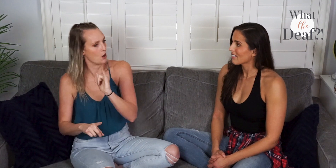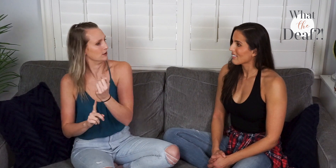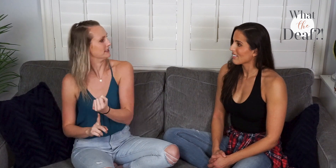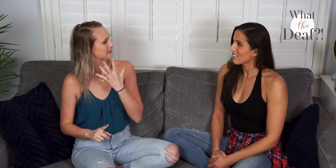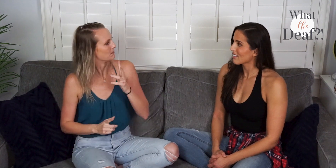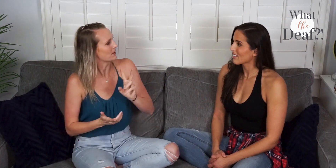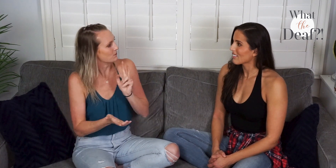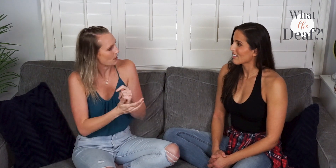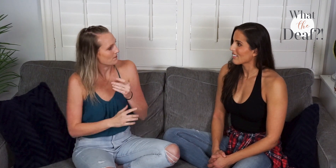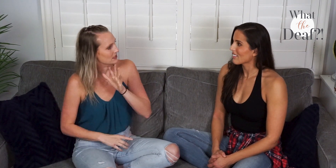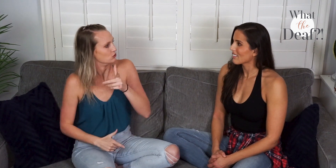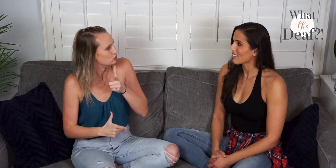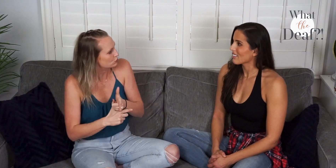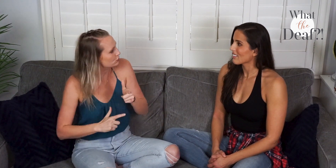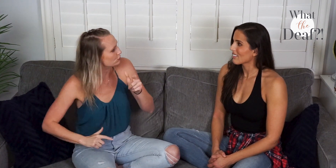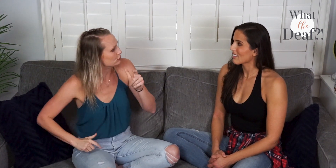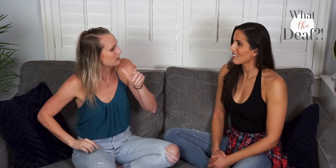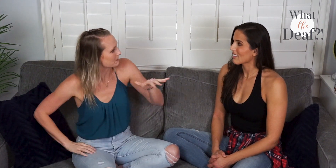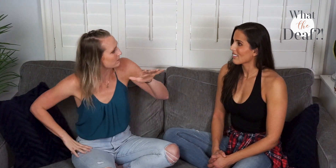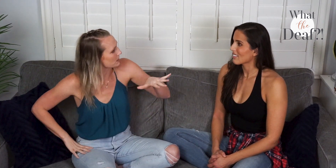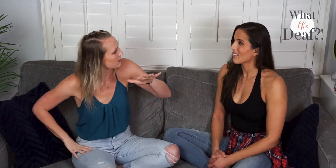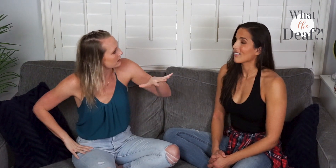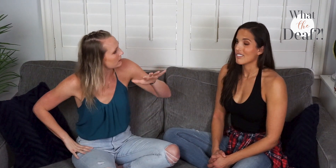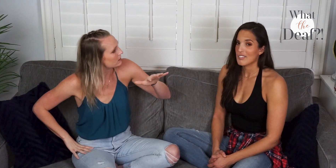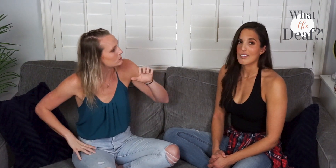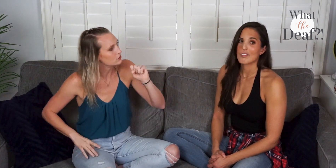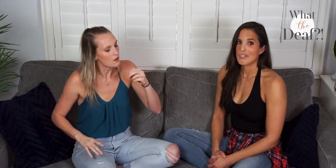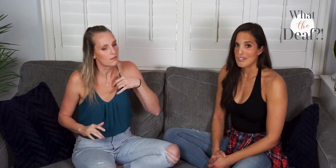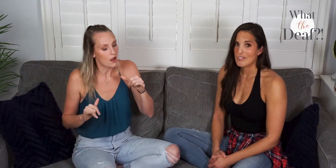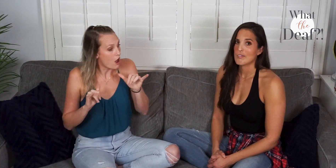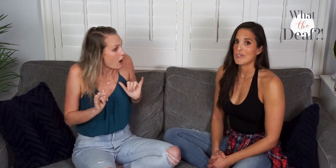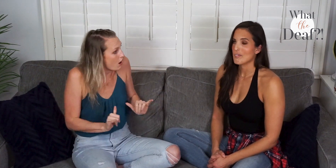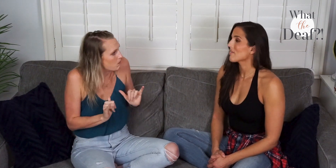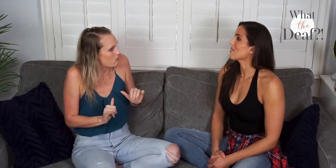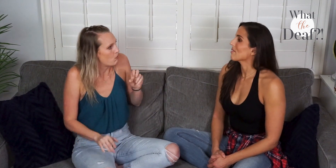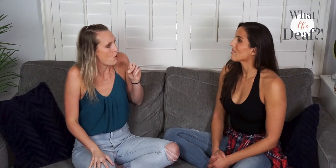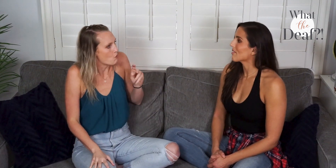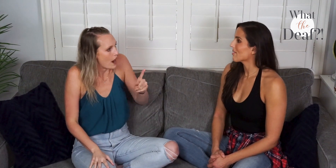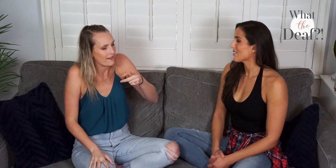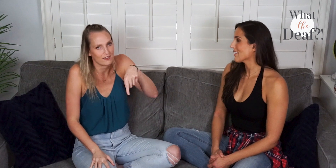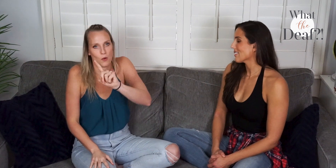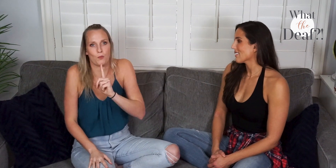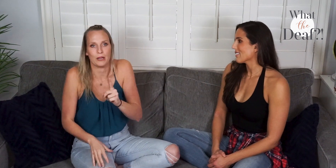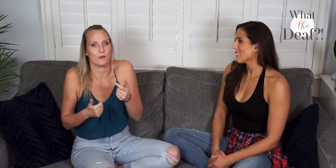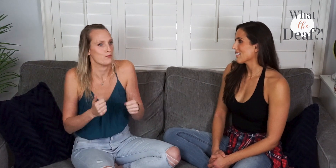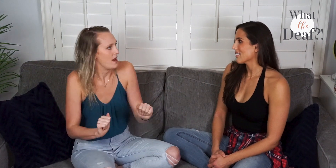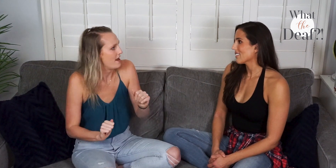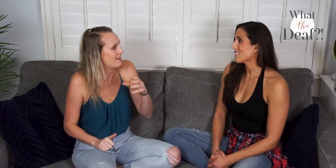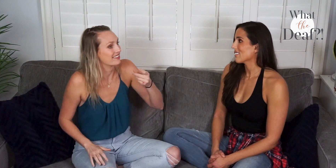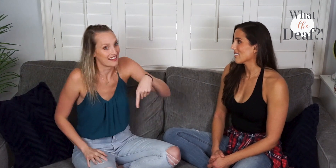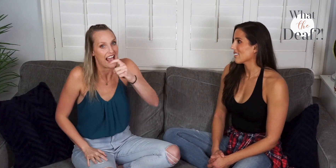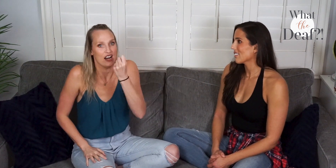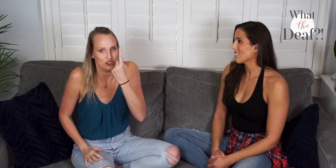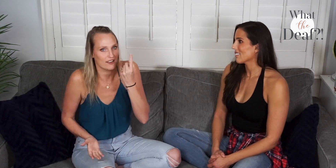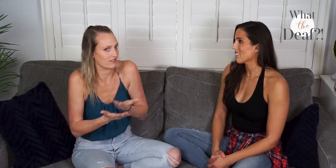but he also sent me a video of his sister fingerspelling. So I'm like, oh, okay, they're trying.